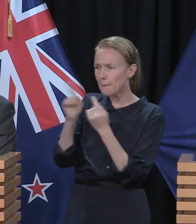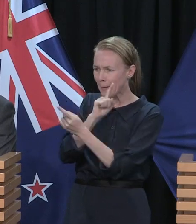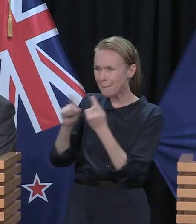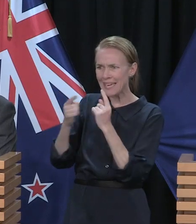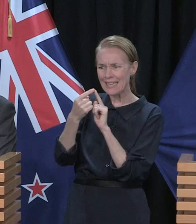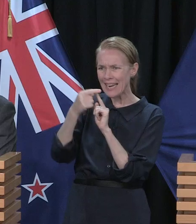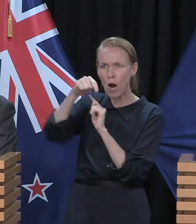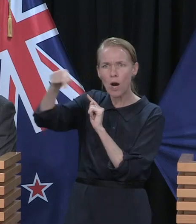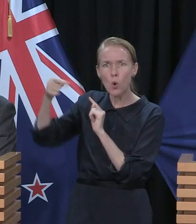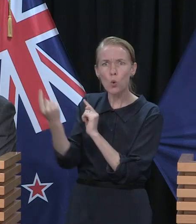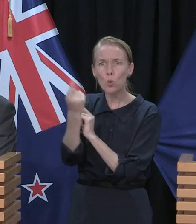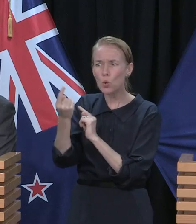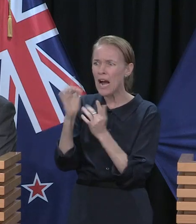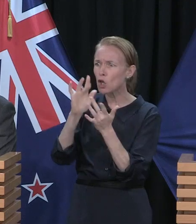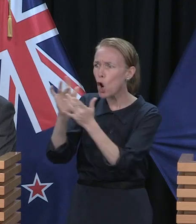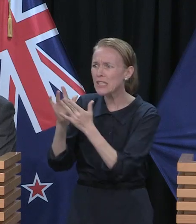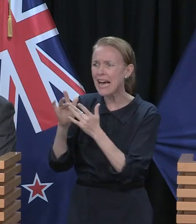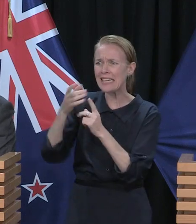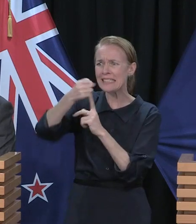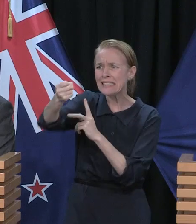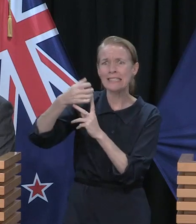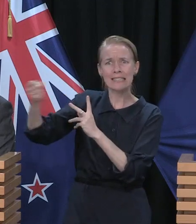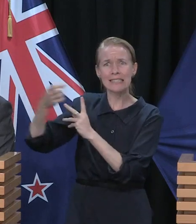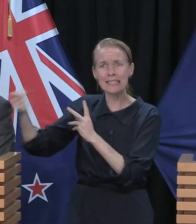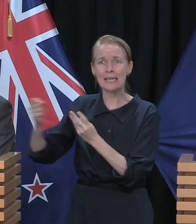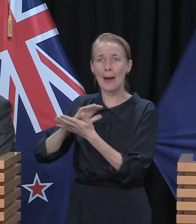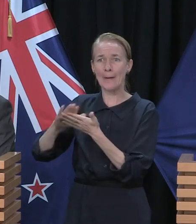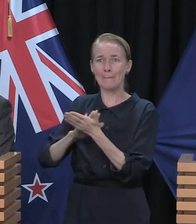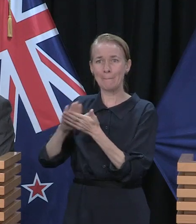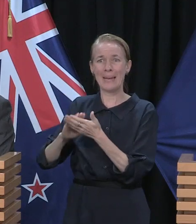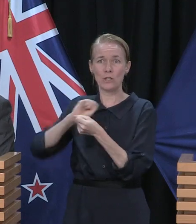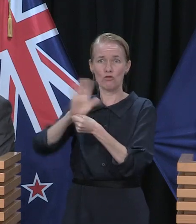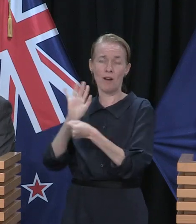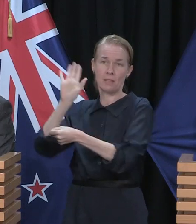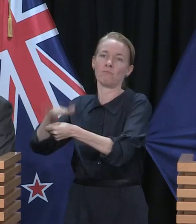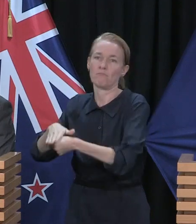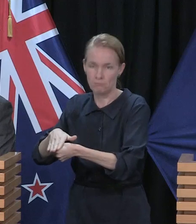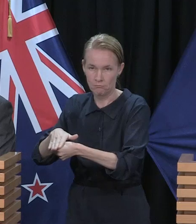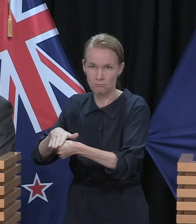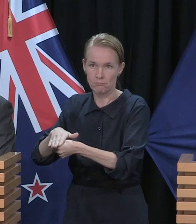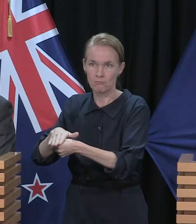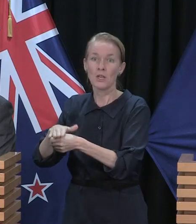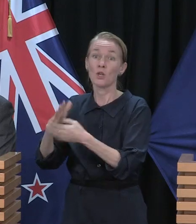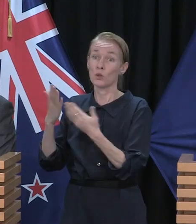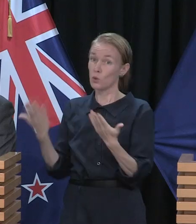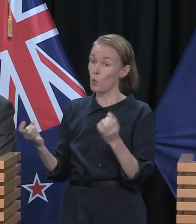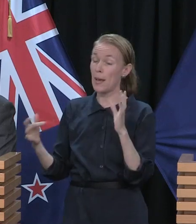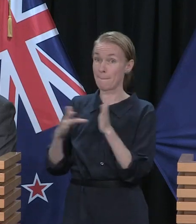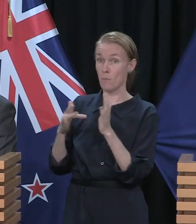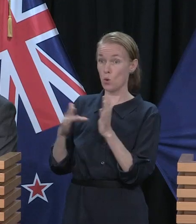have been into contact with and put those people into isolation, whether it's self-isolation or whatever